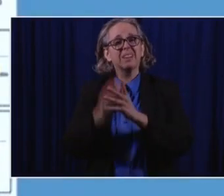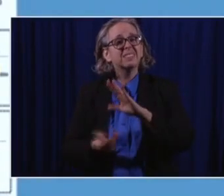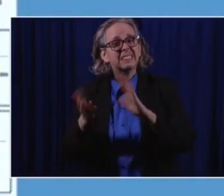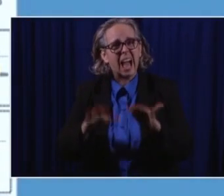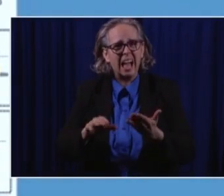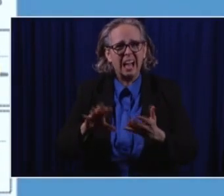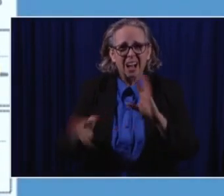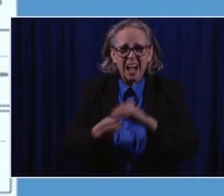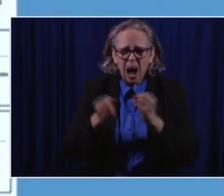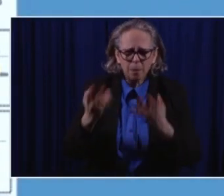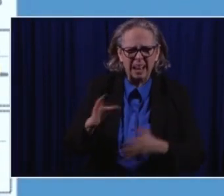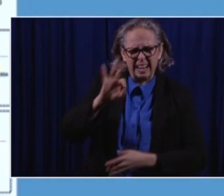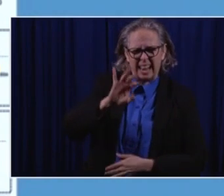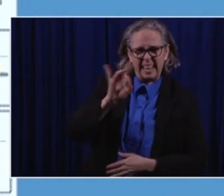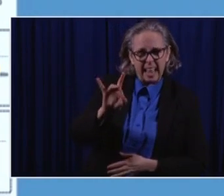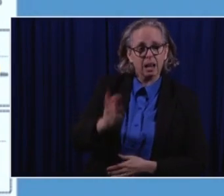see it's it certainly continues